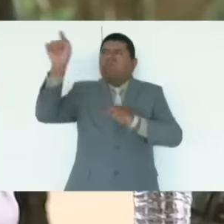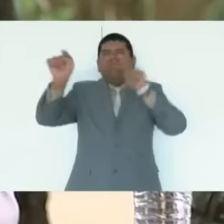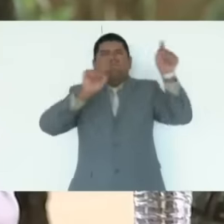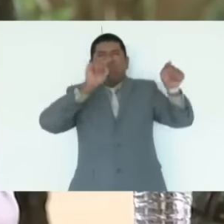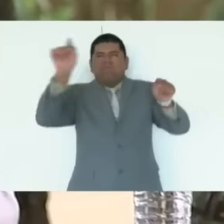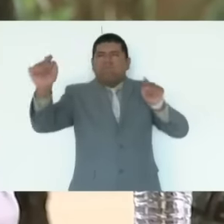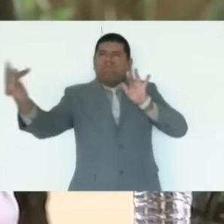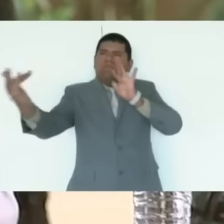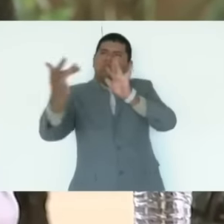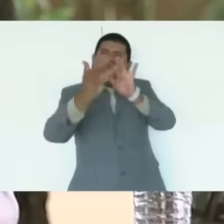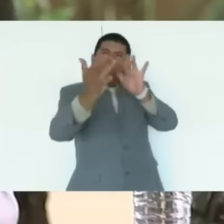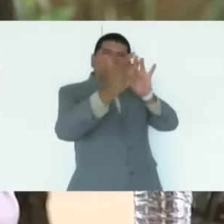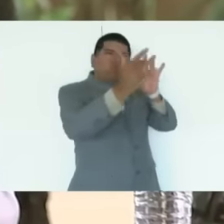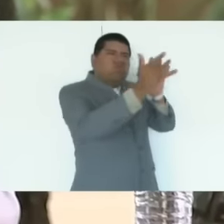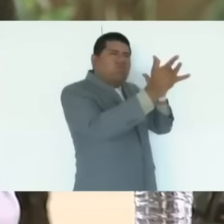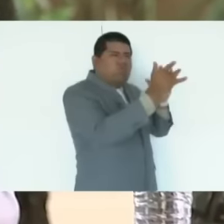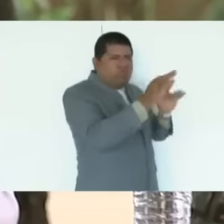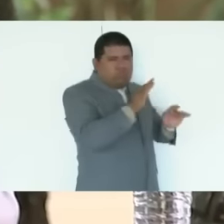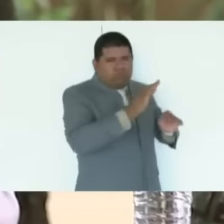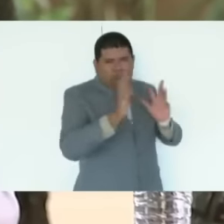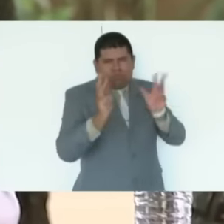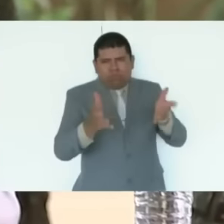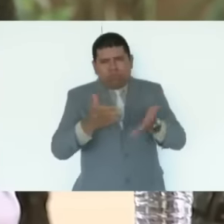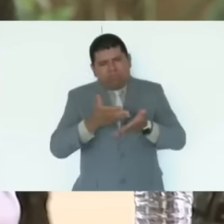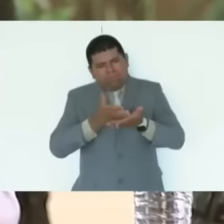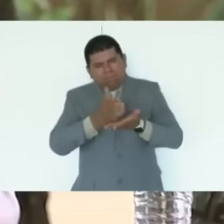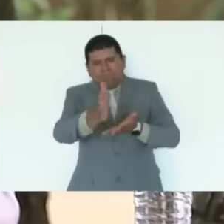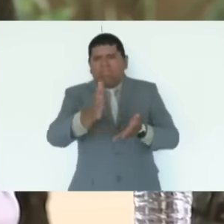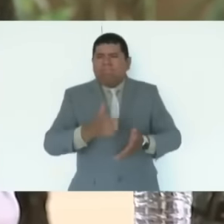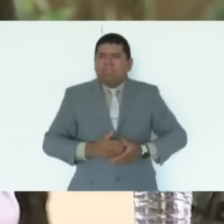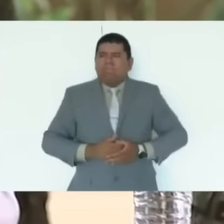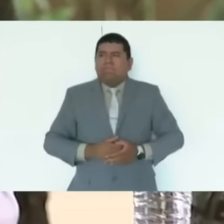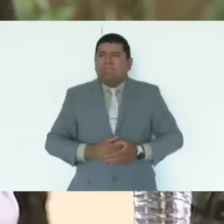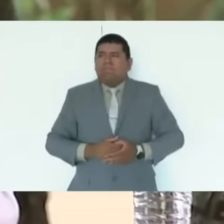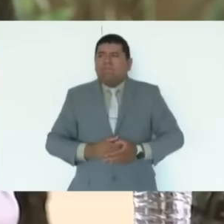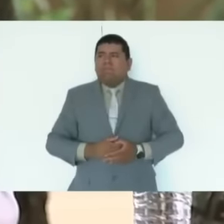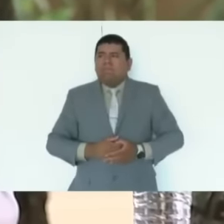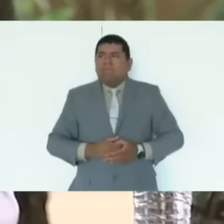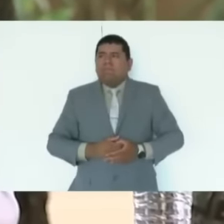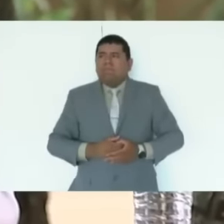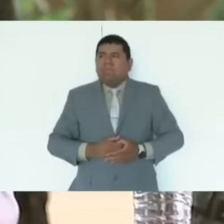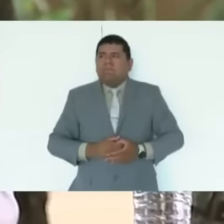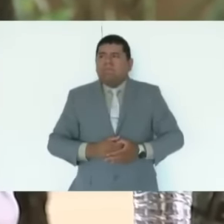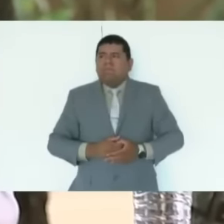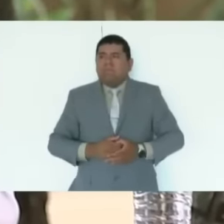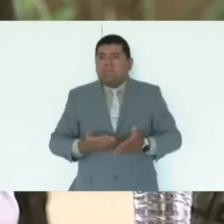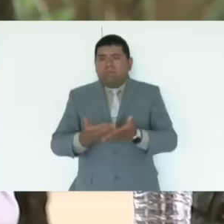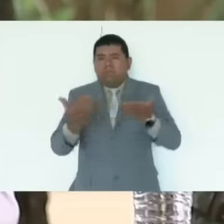Nayarit to have paved access Another work that we are also very proud of is the